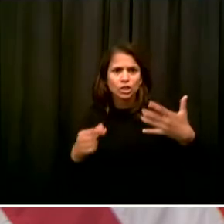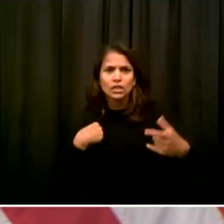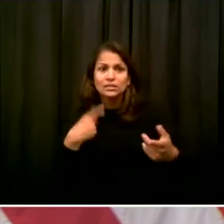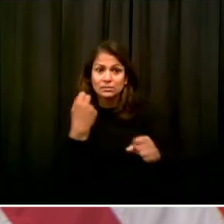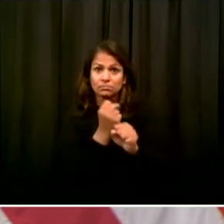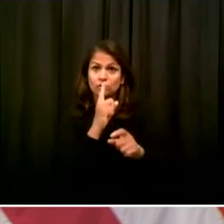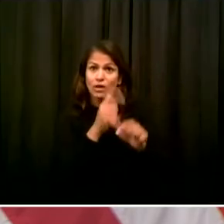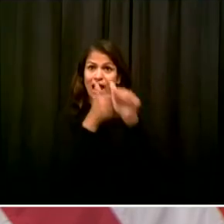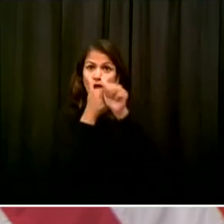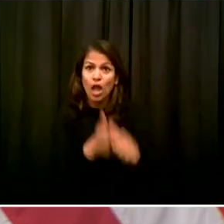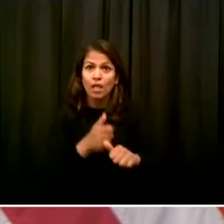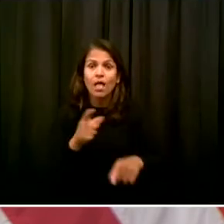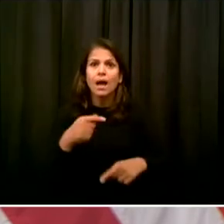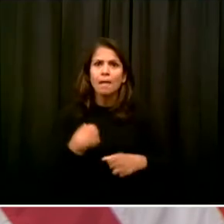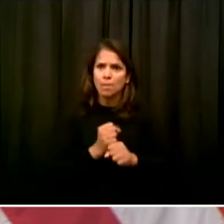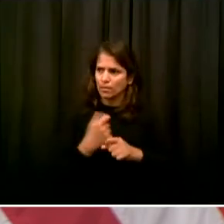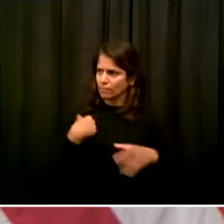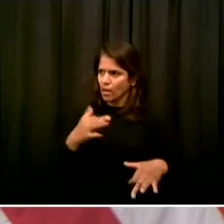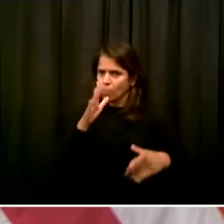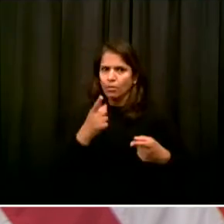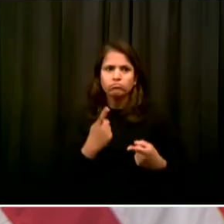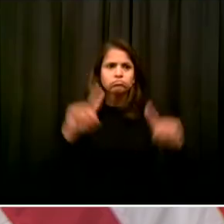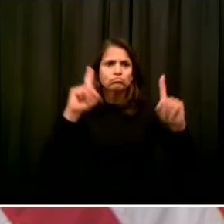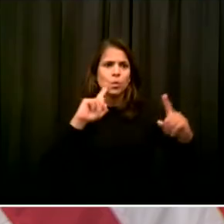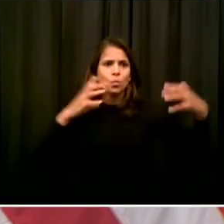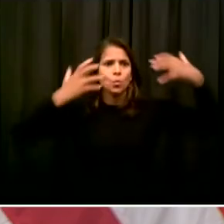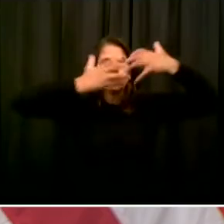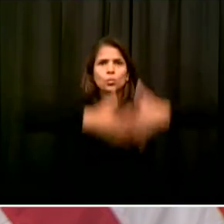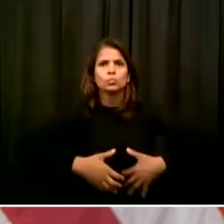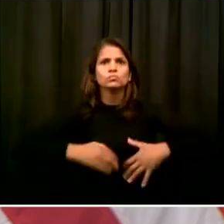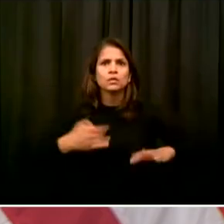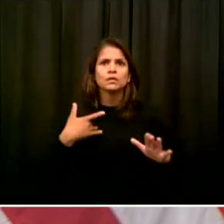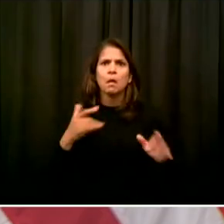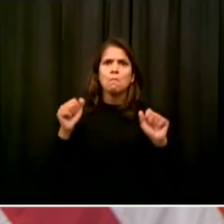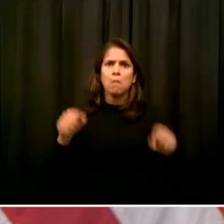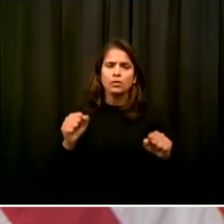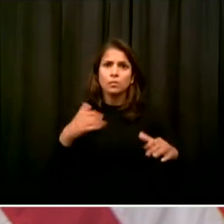ABOUT, IT IS THOSE INDICATORS THAT AHVE MADE IT POSSIBLE FOR US, UNLIKE ANY OF